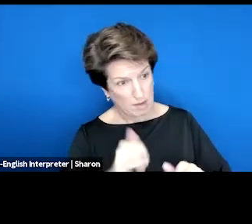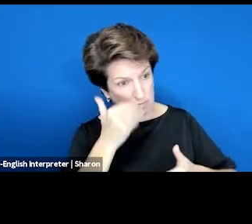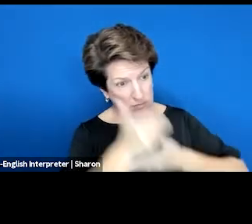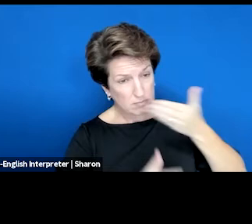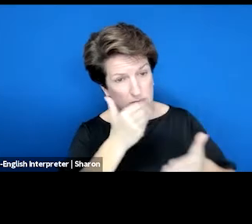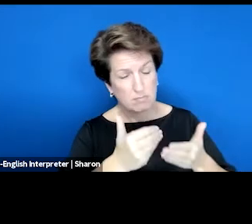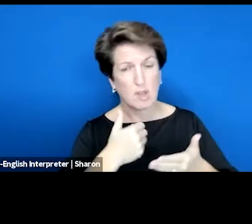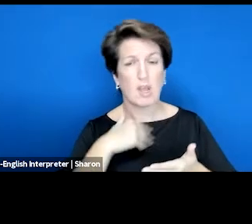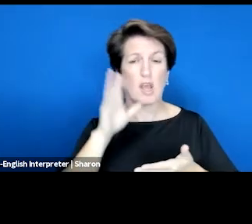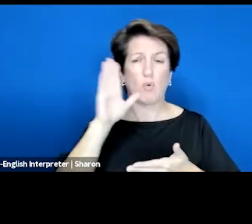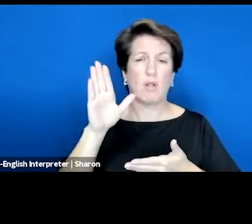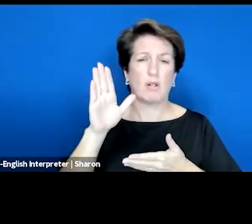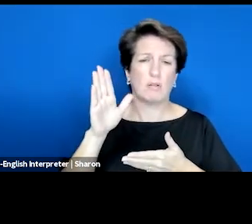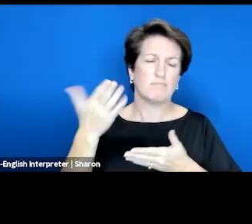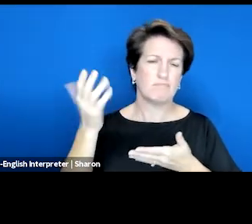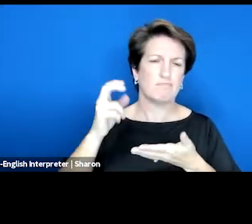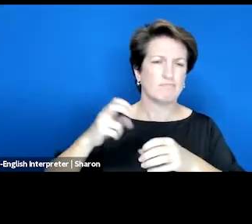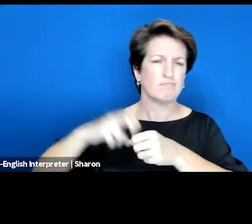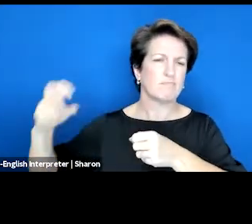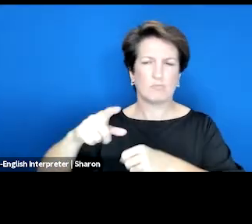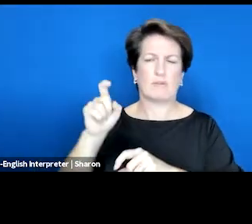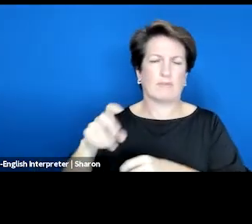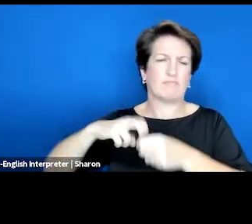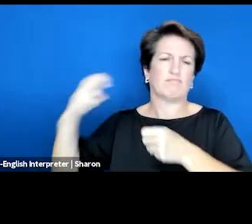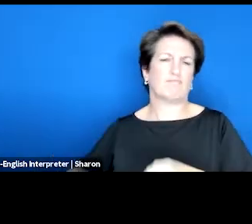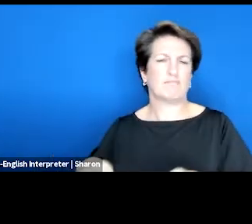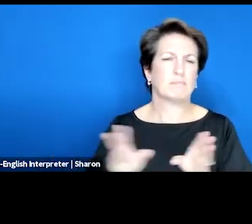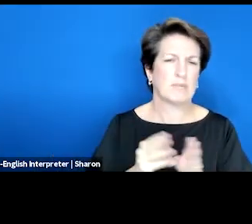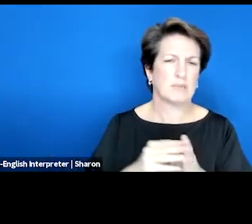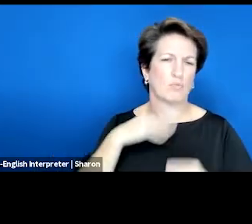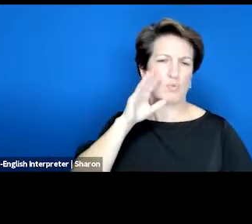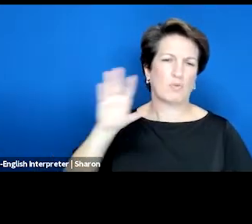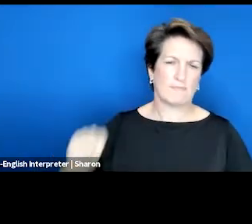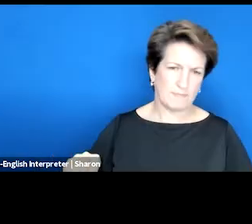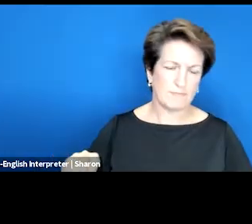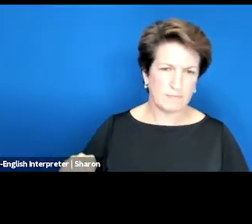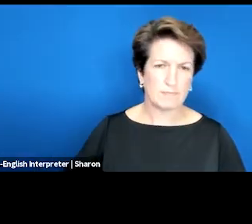left behind or not fully